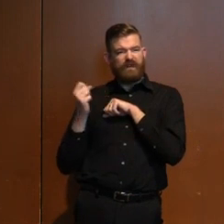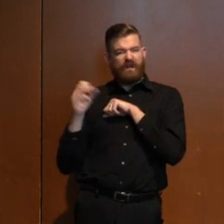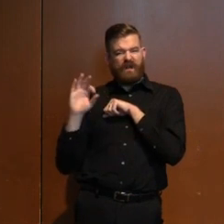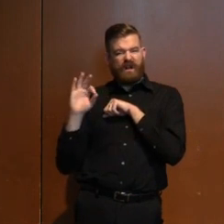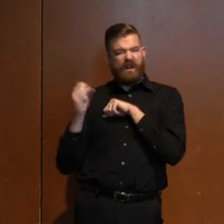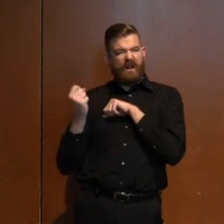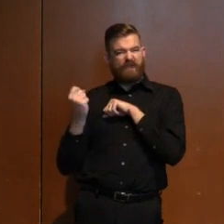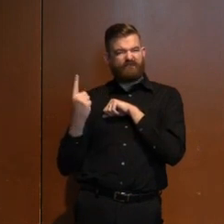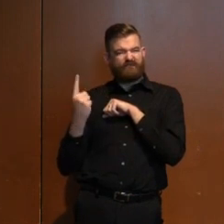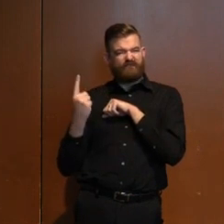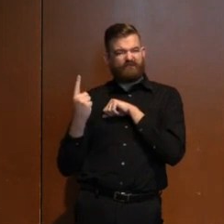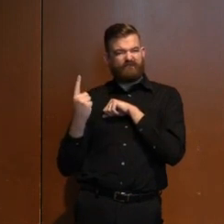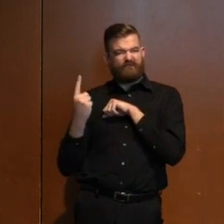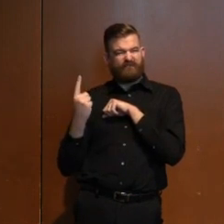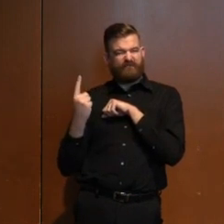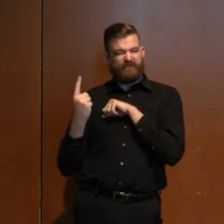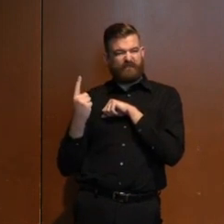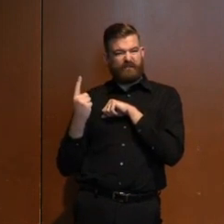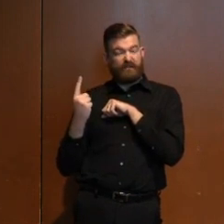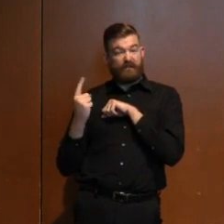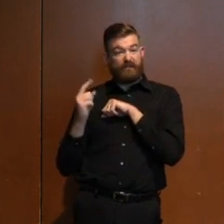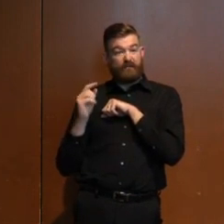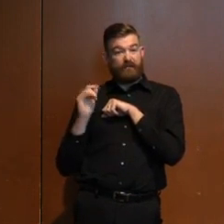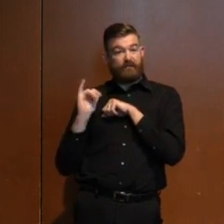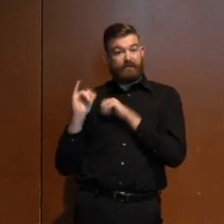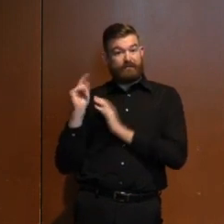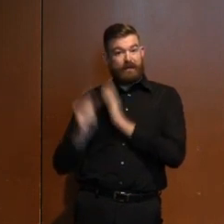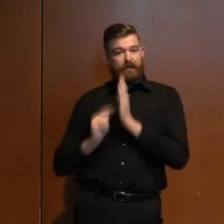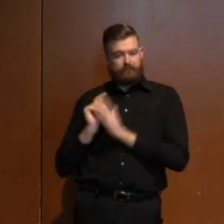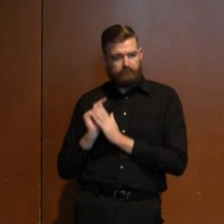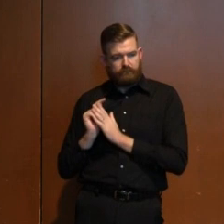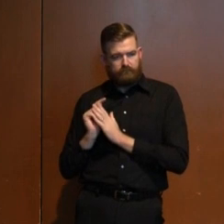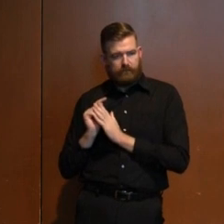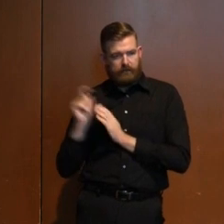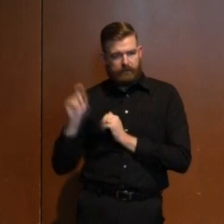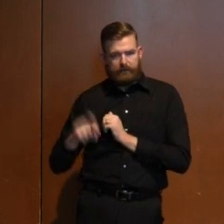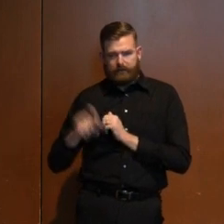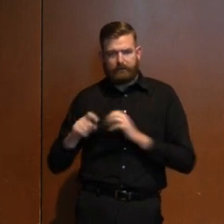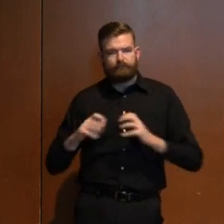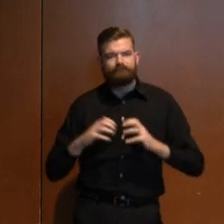TO NEW JERSEY FROM THE 9/11 COMMISSION REPORT THAT WAS